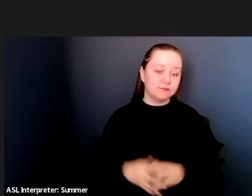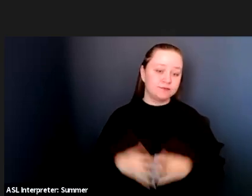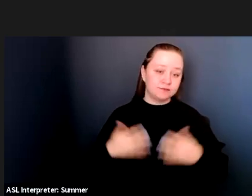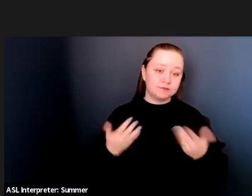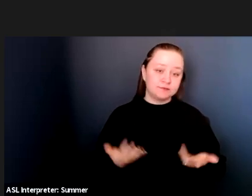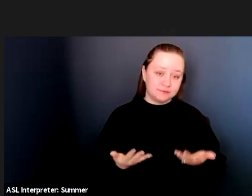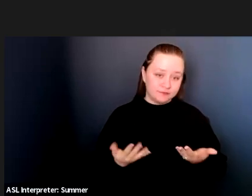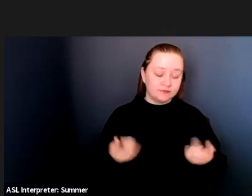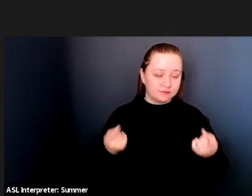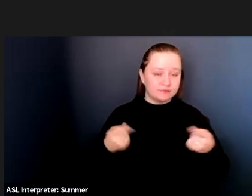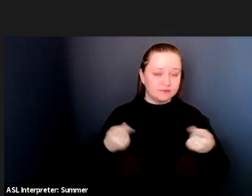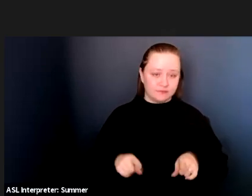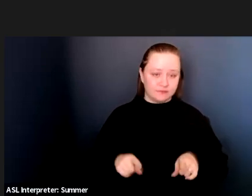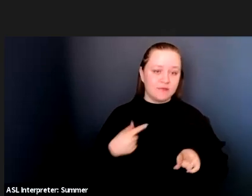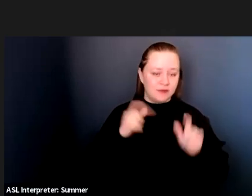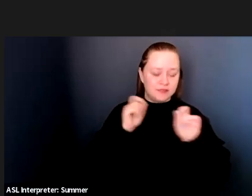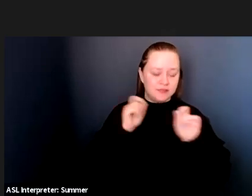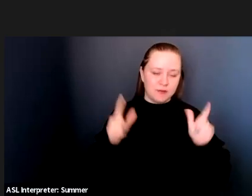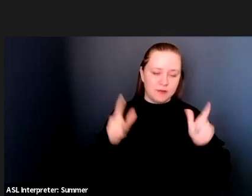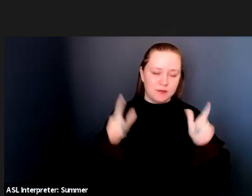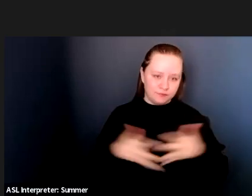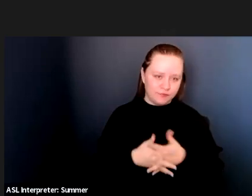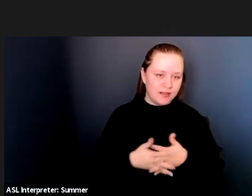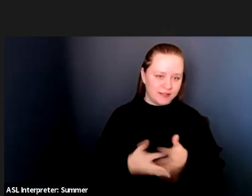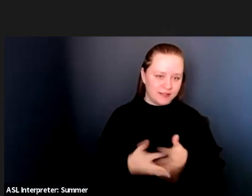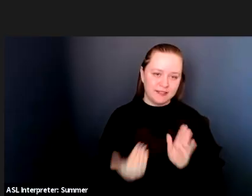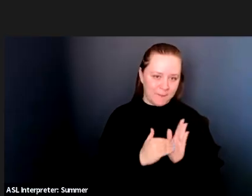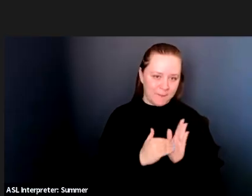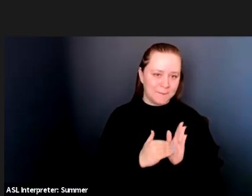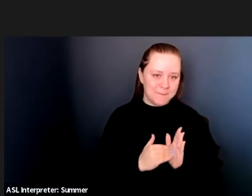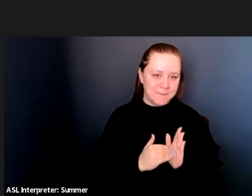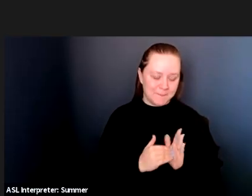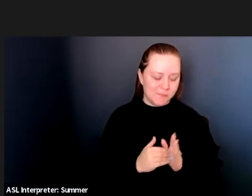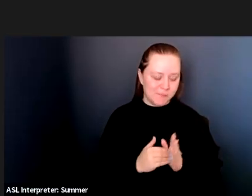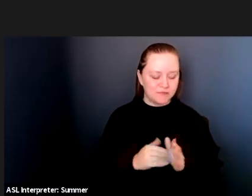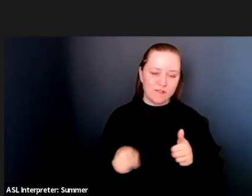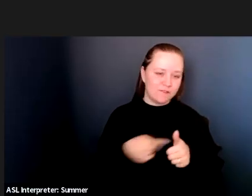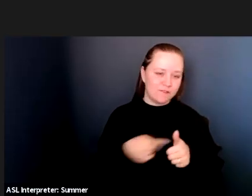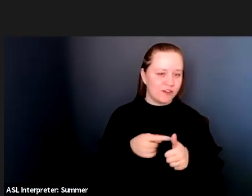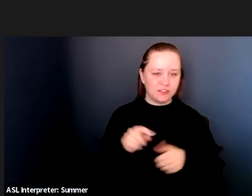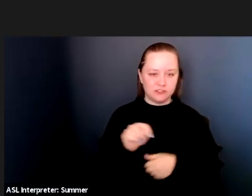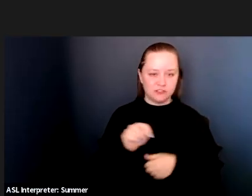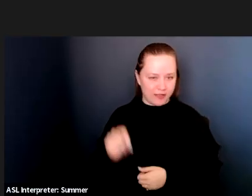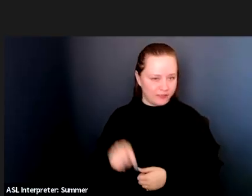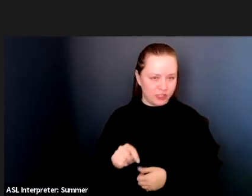I was surprised pregnant again. So the first trimester was exhausting.